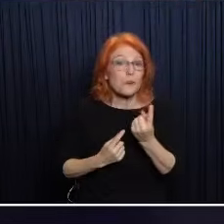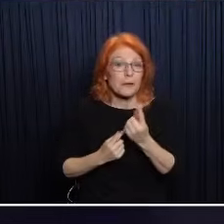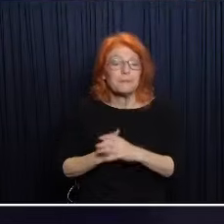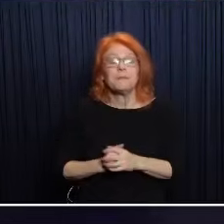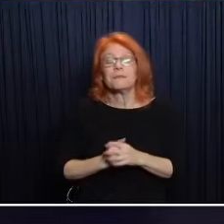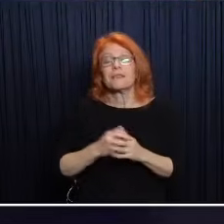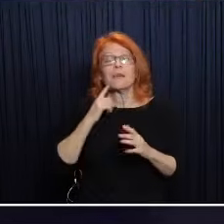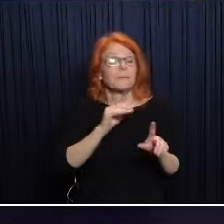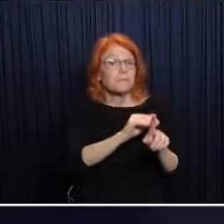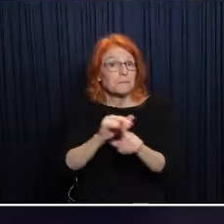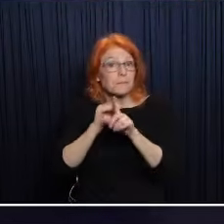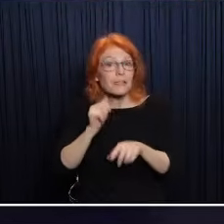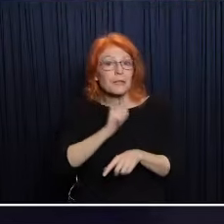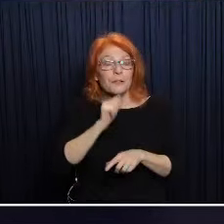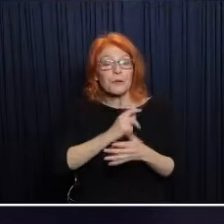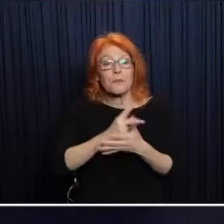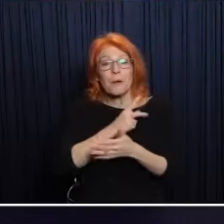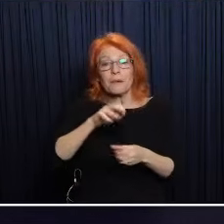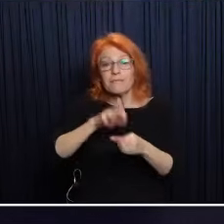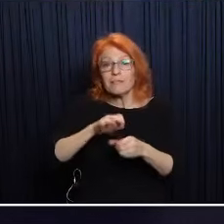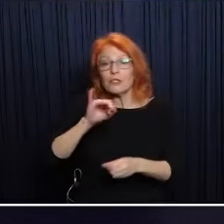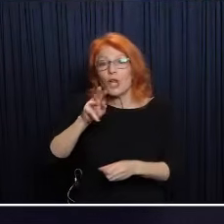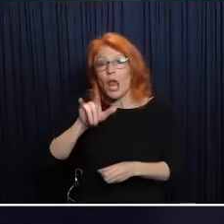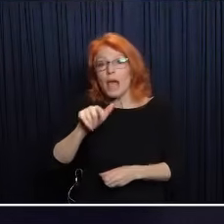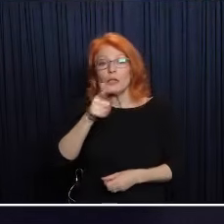DEBATE WITH THE REPUBLICANS